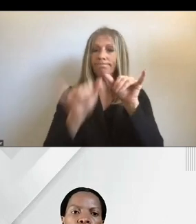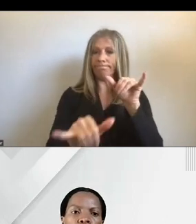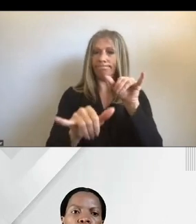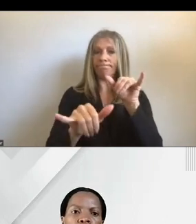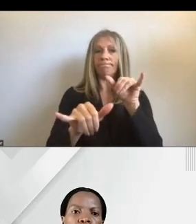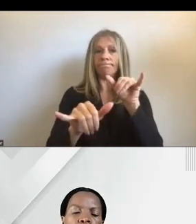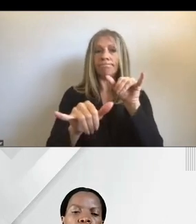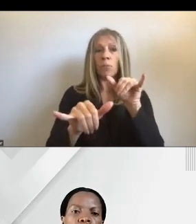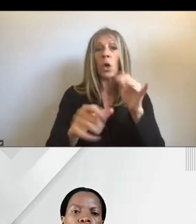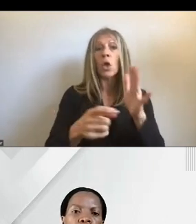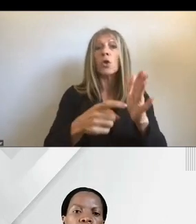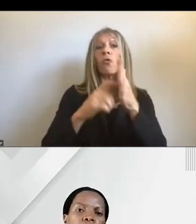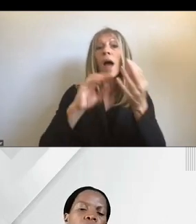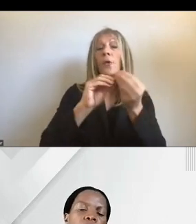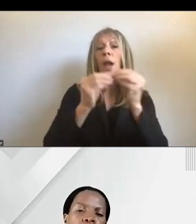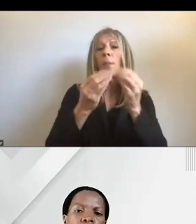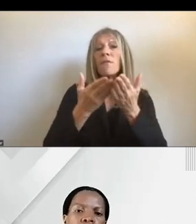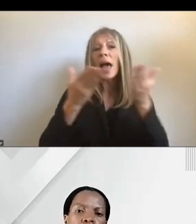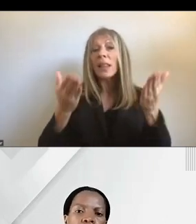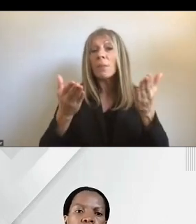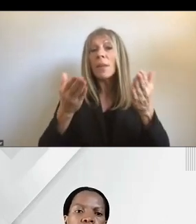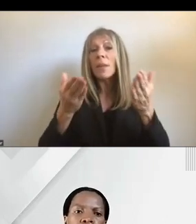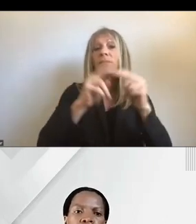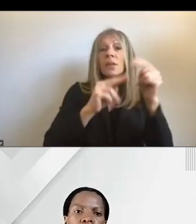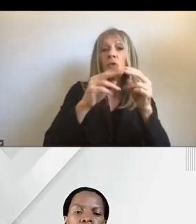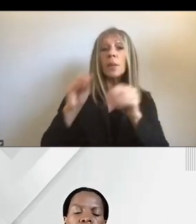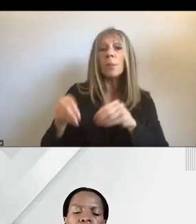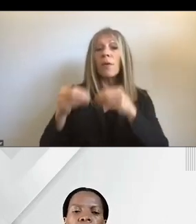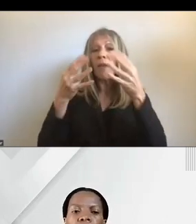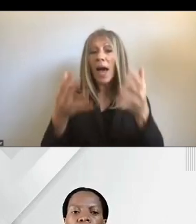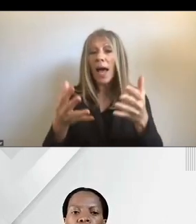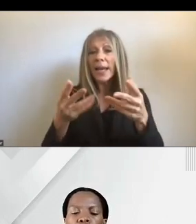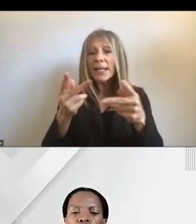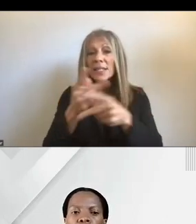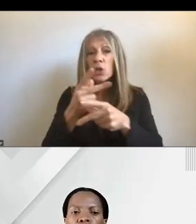So where the required number of elements of facilities to be provided is determined